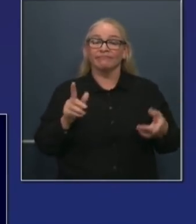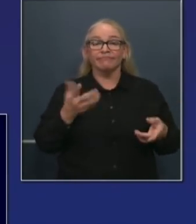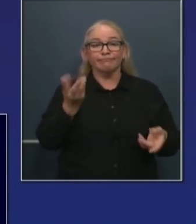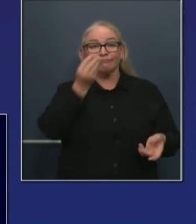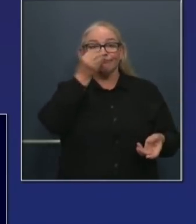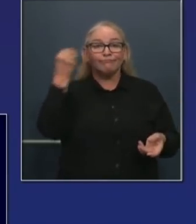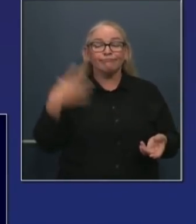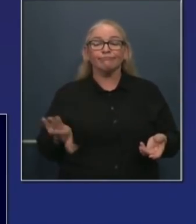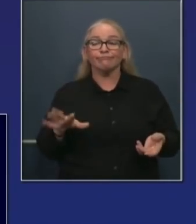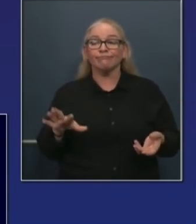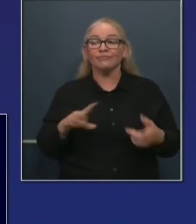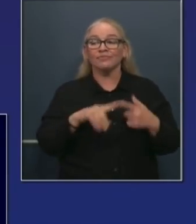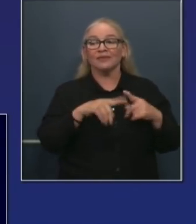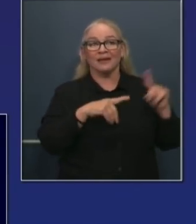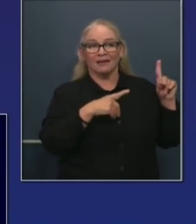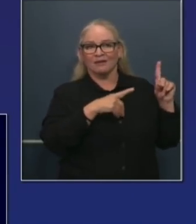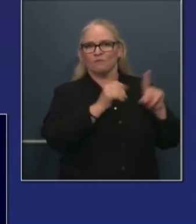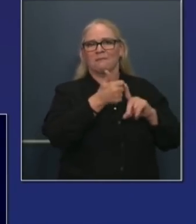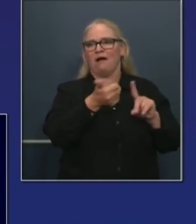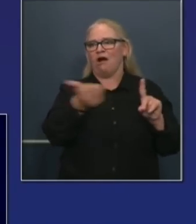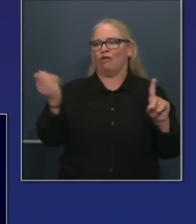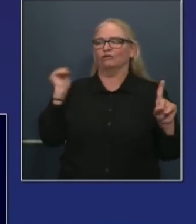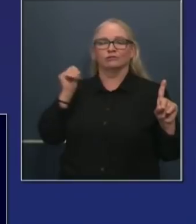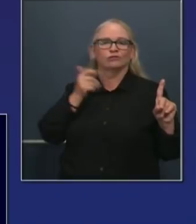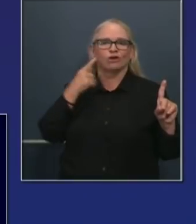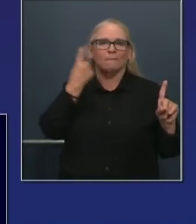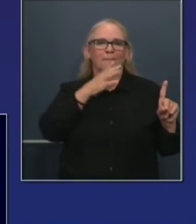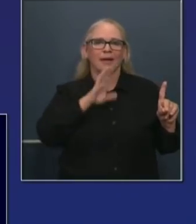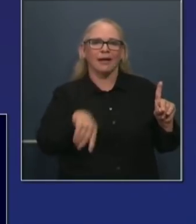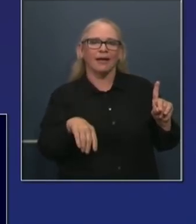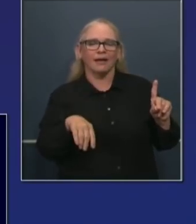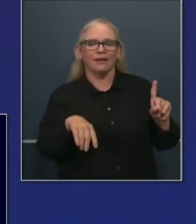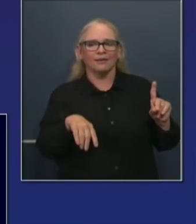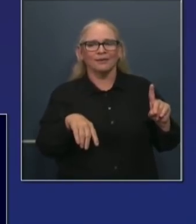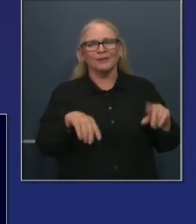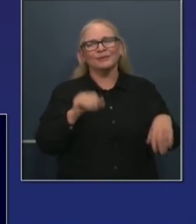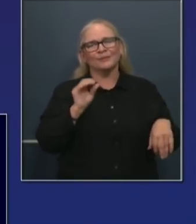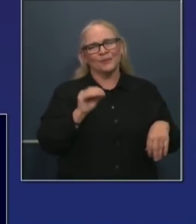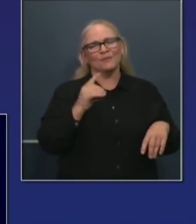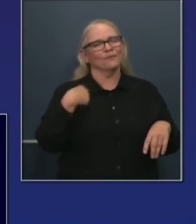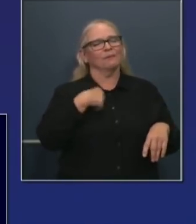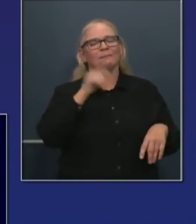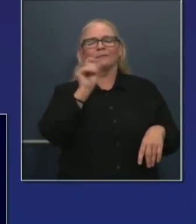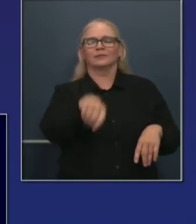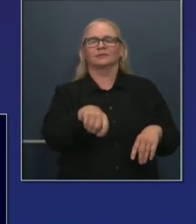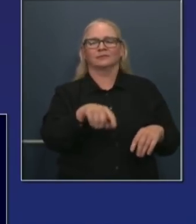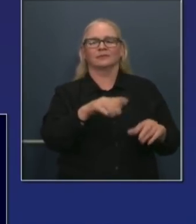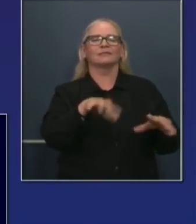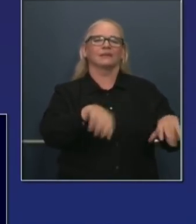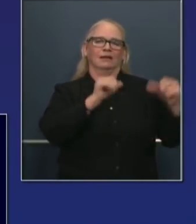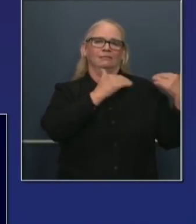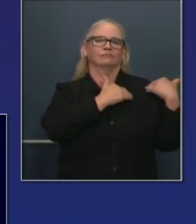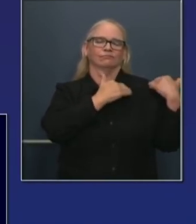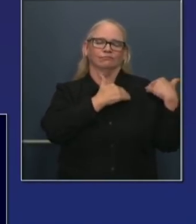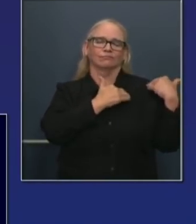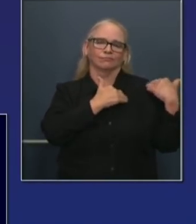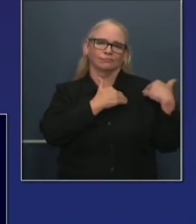VIRUS AND GO AFTER FOLKS THAT MAKE SOME NUMBERS IN CERTAIN INDUSTRIES LOOK BAD WHEN THEY MAY BE THE EXCEPTION AND